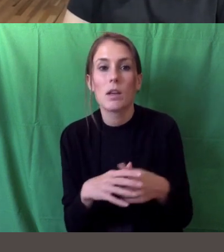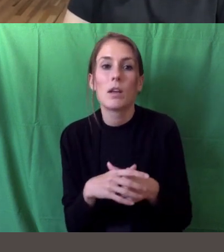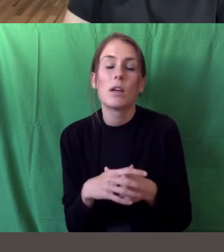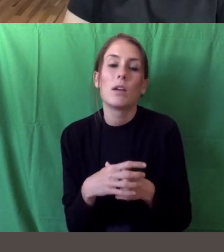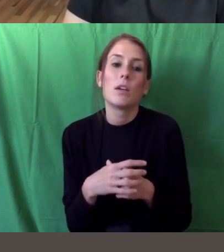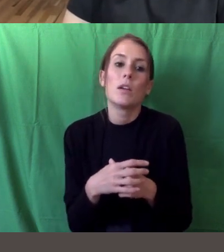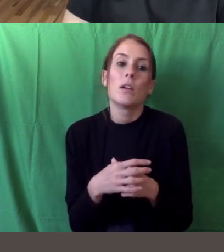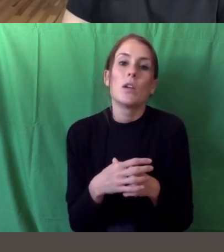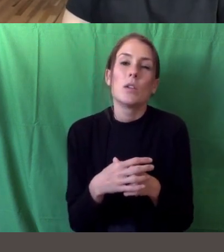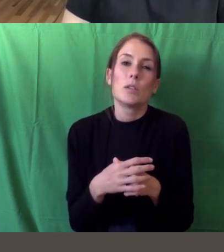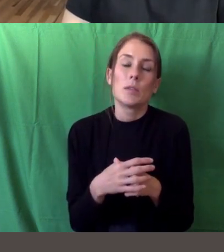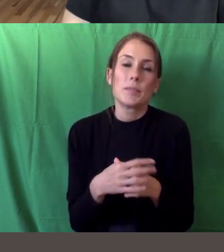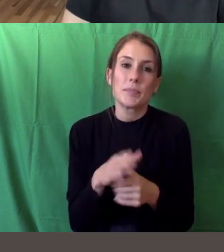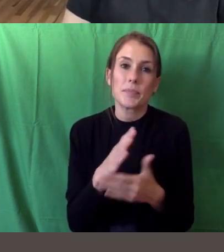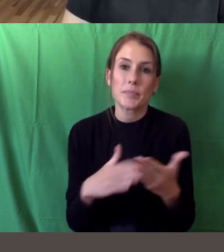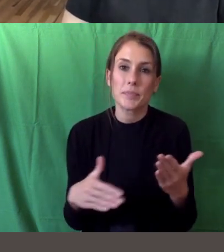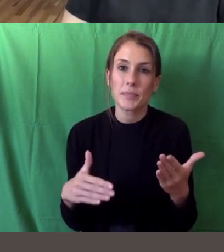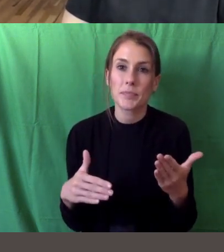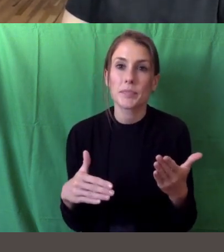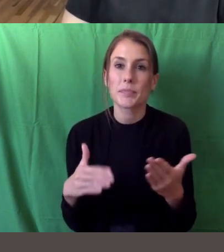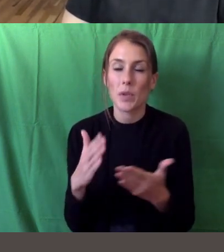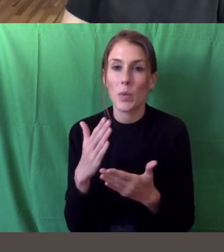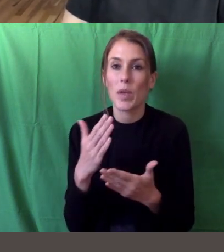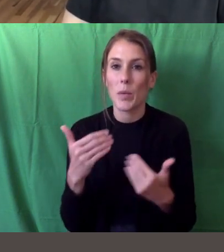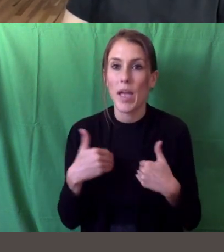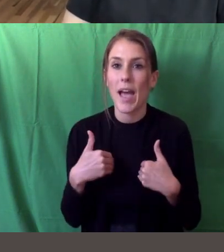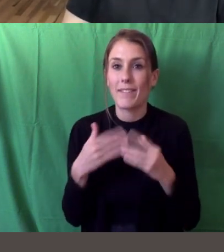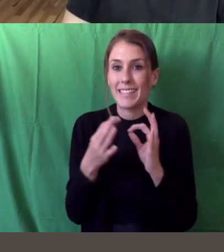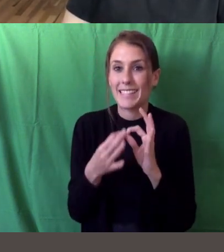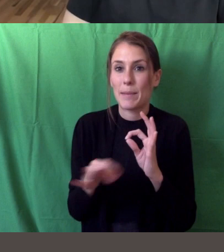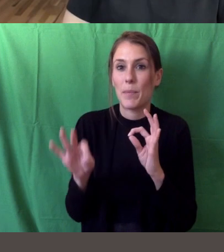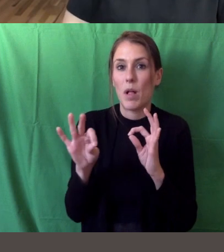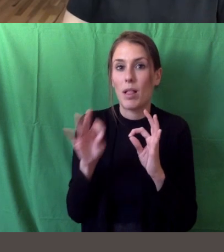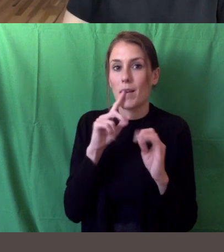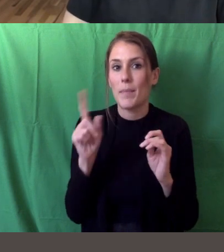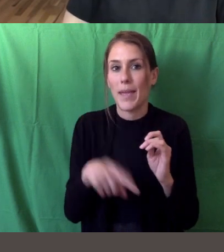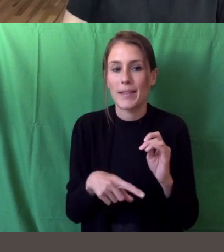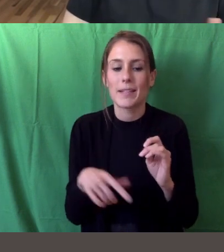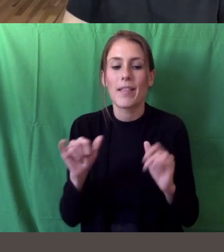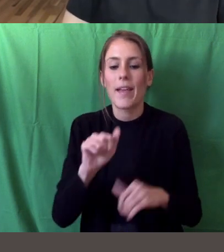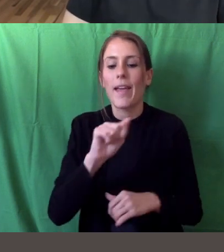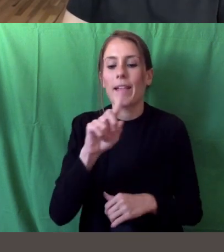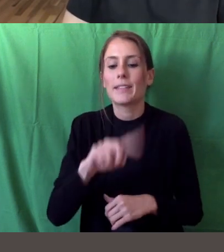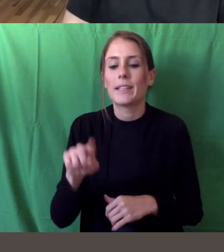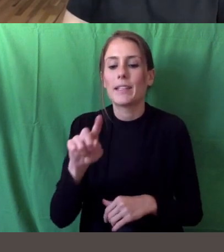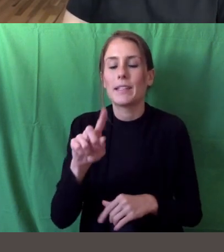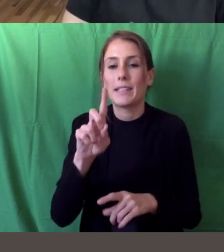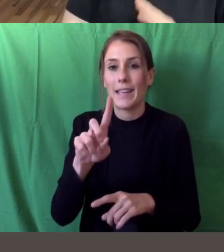We have simple commands. So you're going to run things like azd up, azd down,